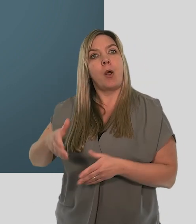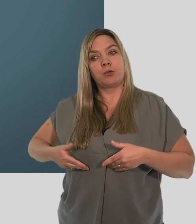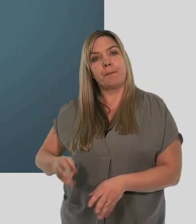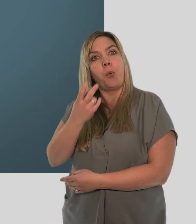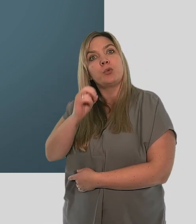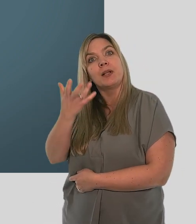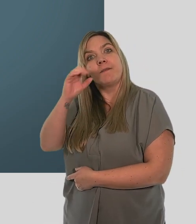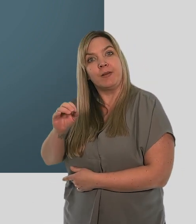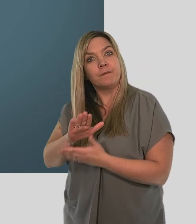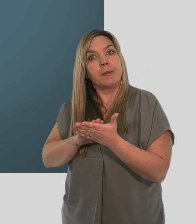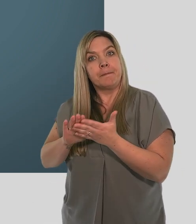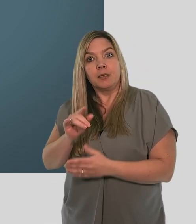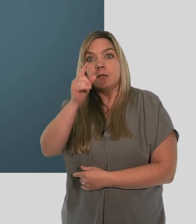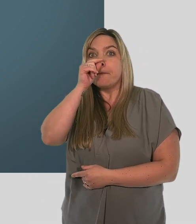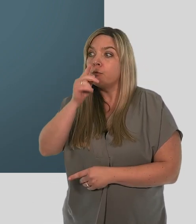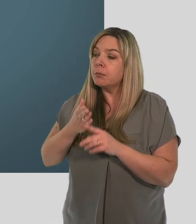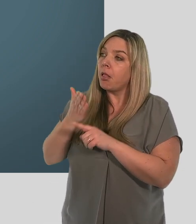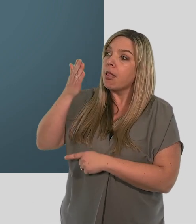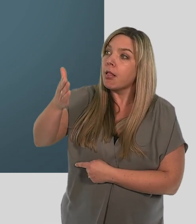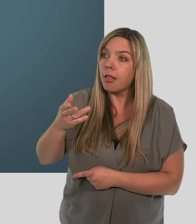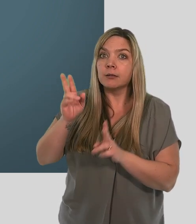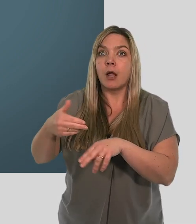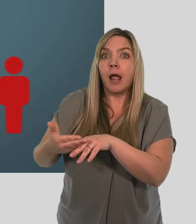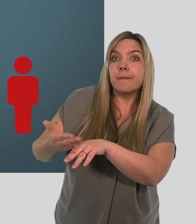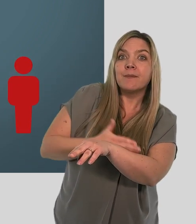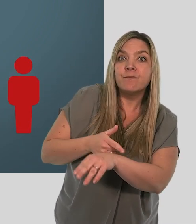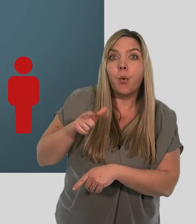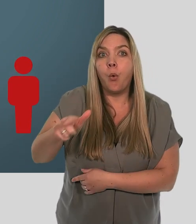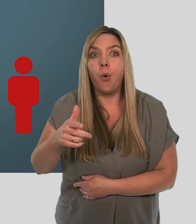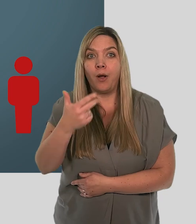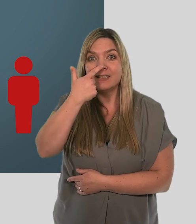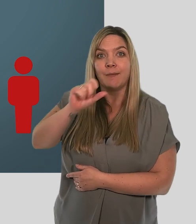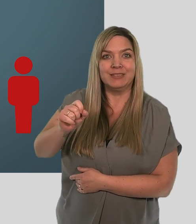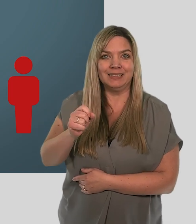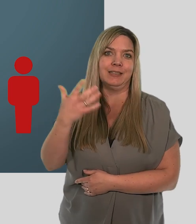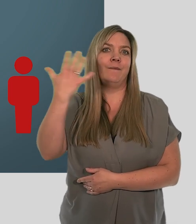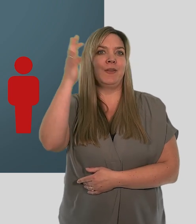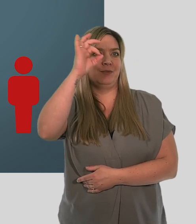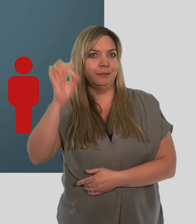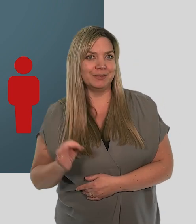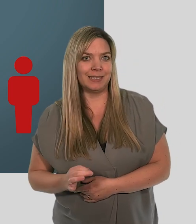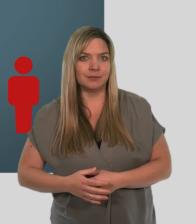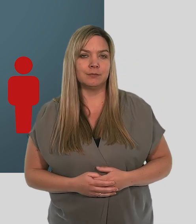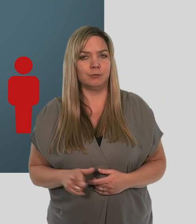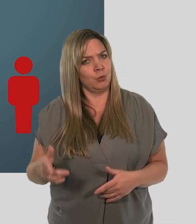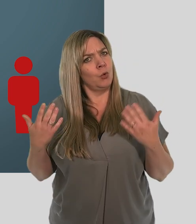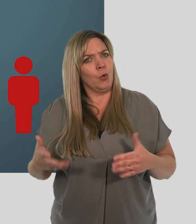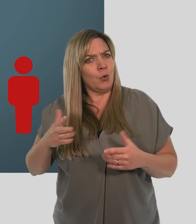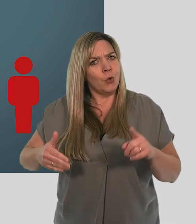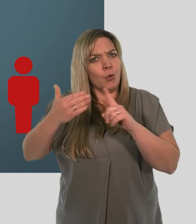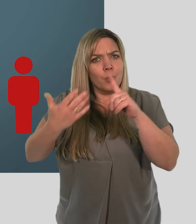a person born in 2050 would have only a 15% chance of dying before age 70 years.